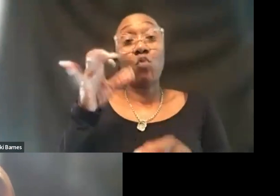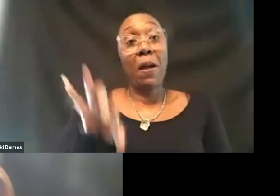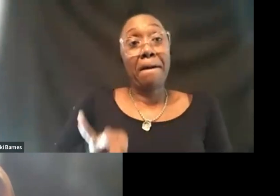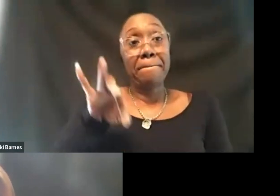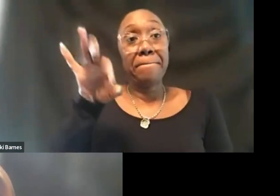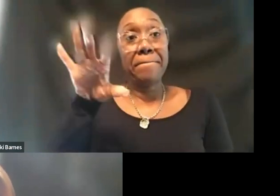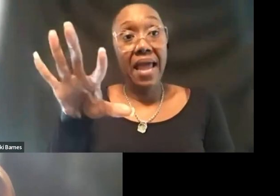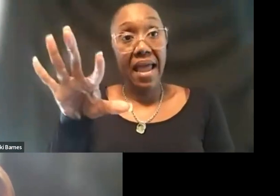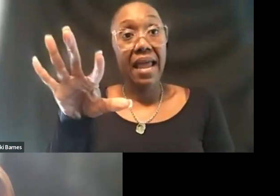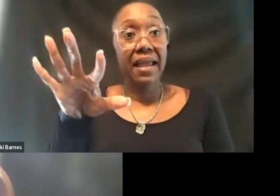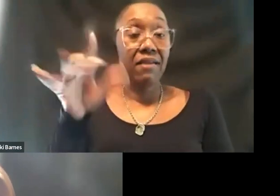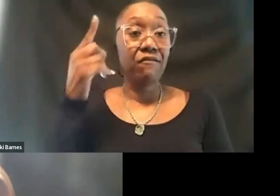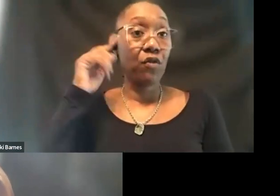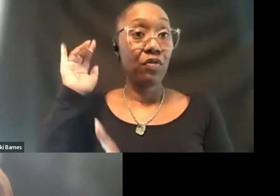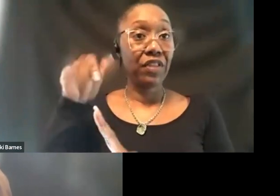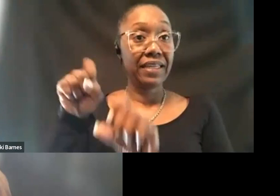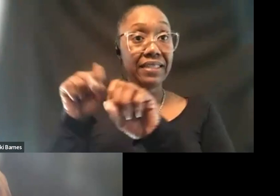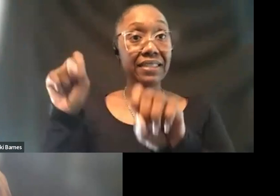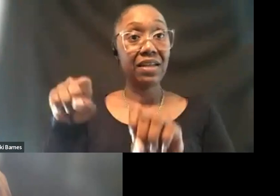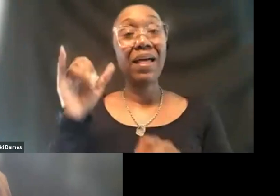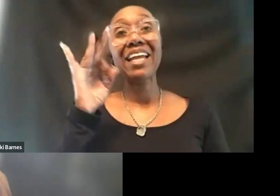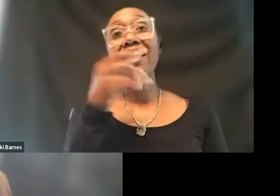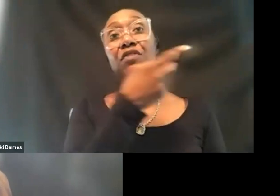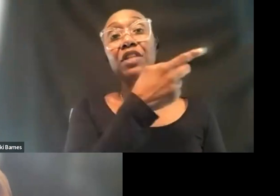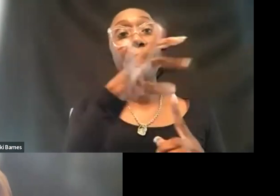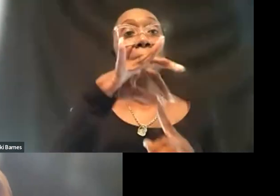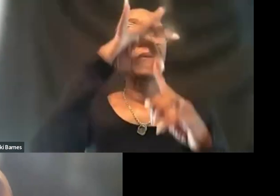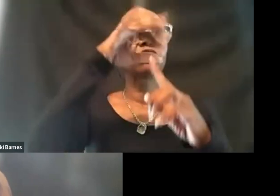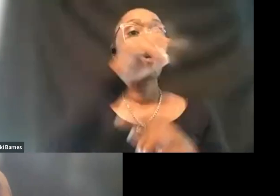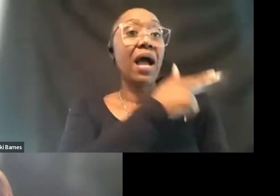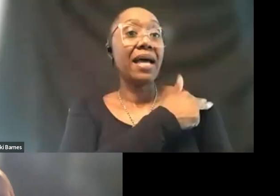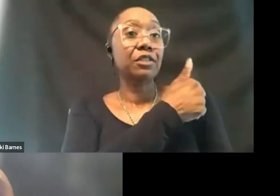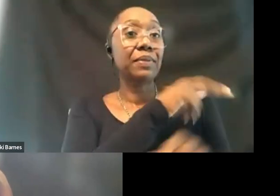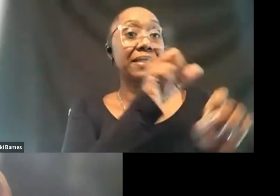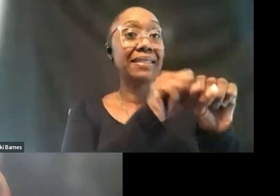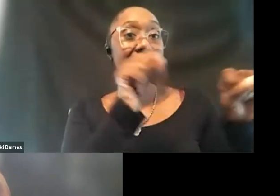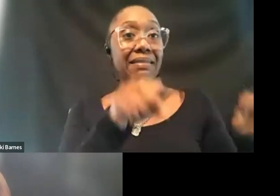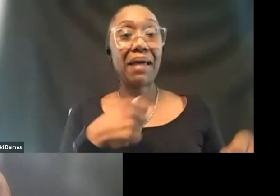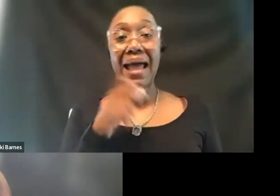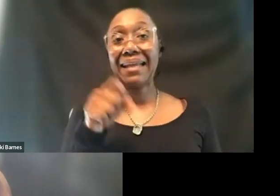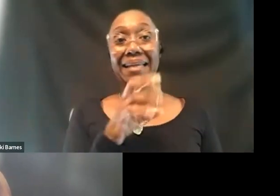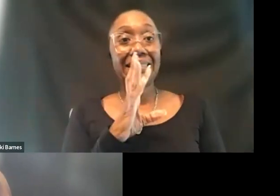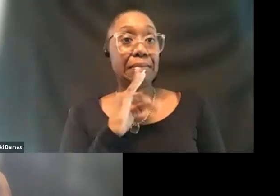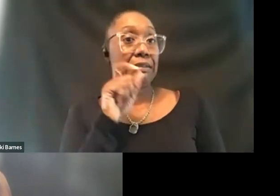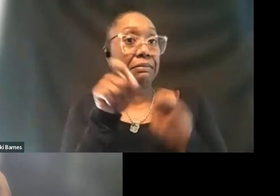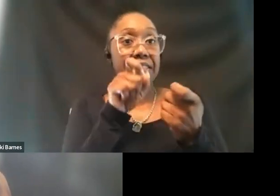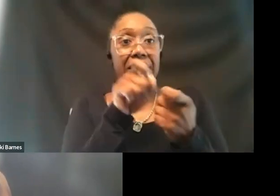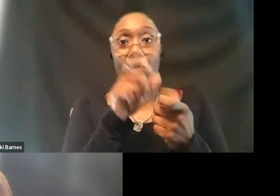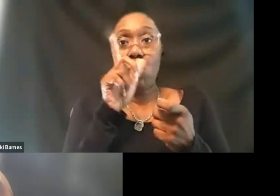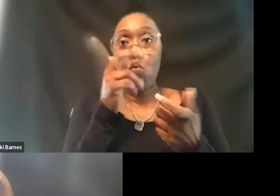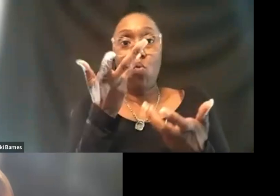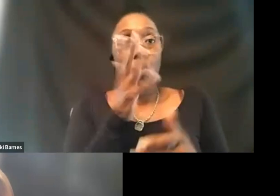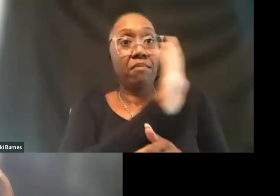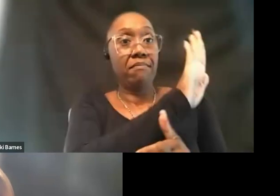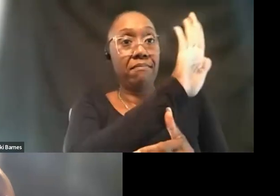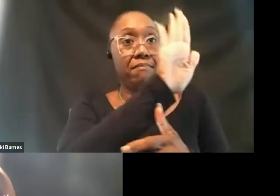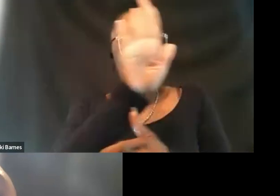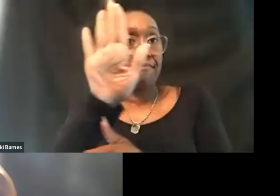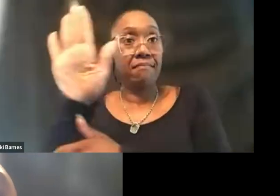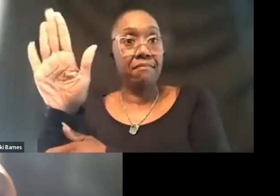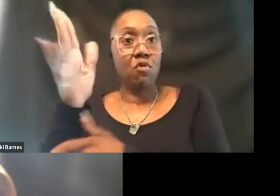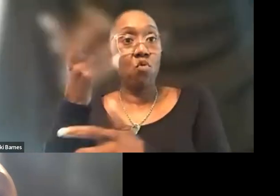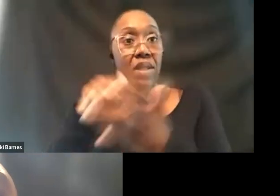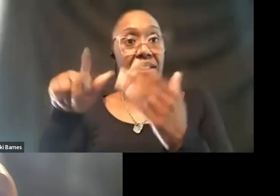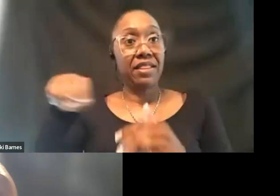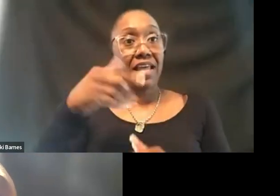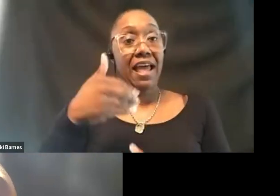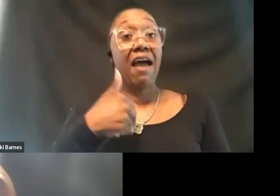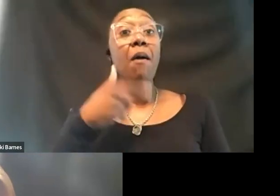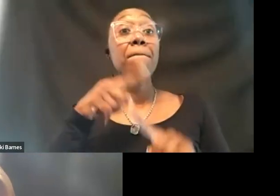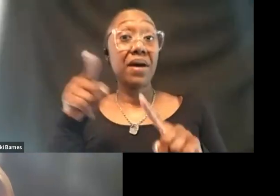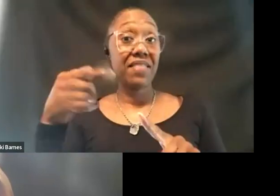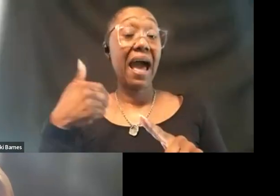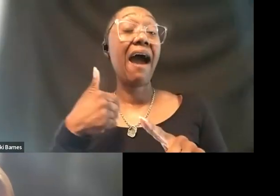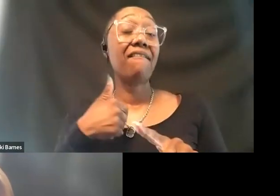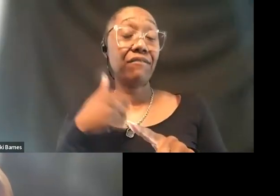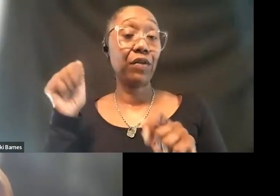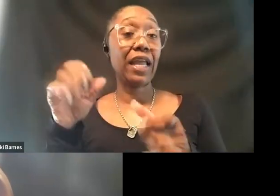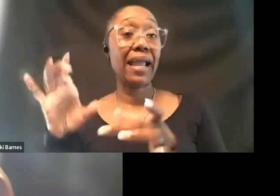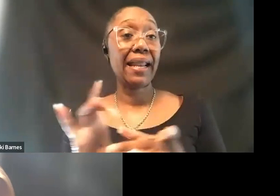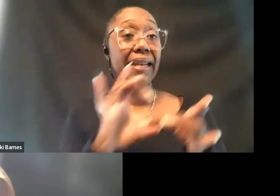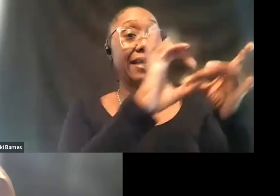But I know I can't speak specifically to what that is but I know I can't speak specifically to what that is but I do know that I can't speak specifically to what that is, but I do know that they, do link pretty well with other, with other systems.